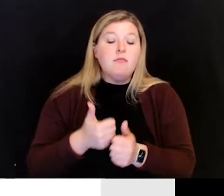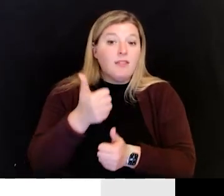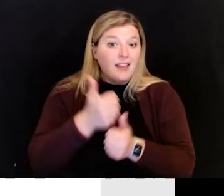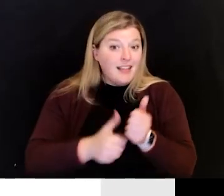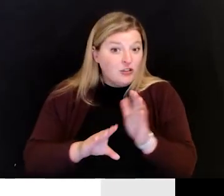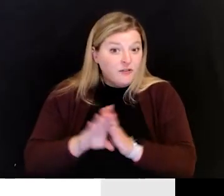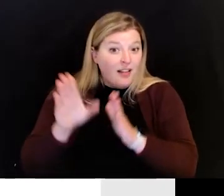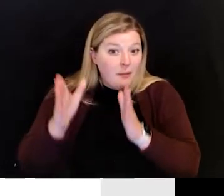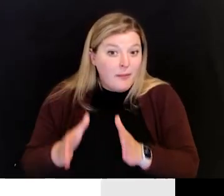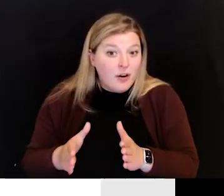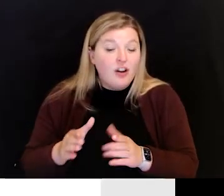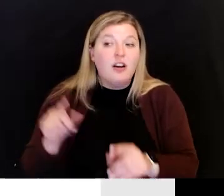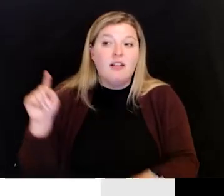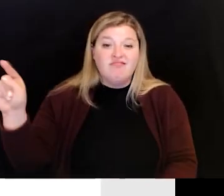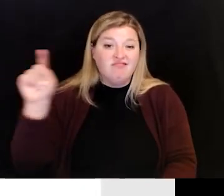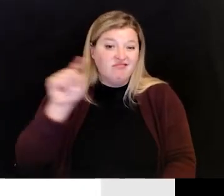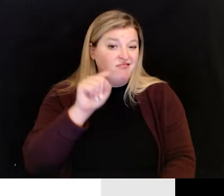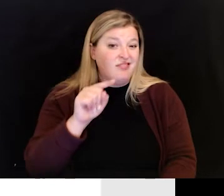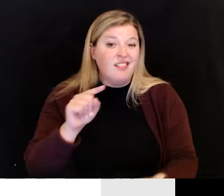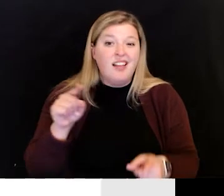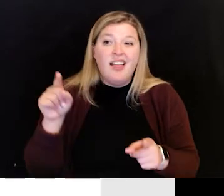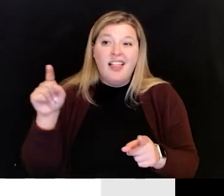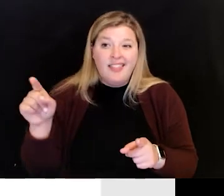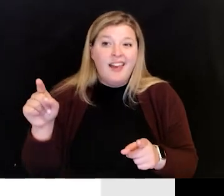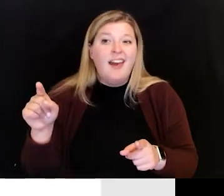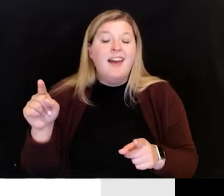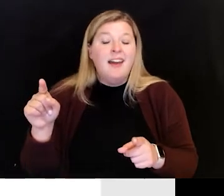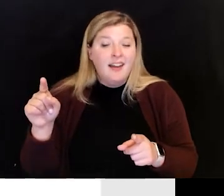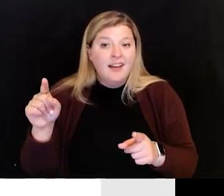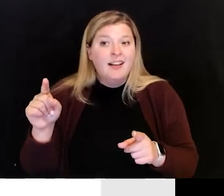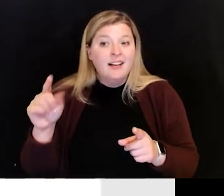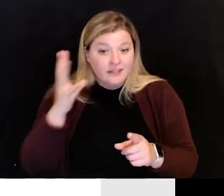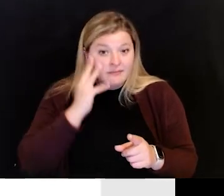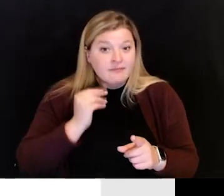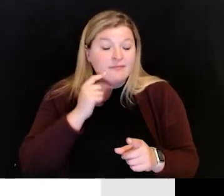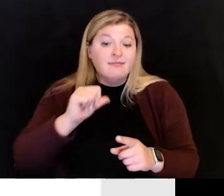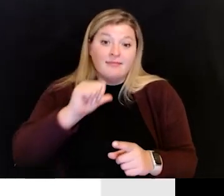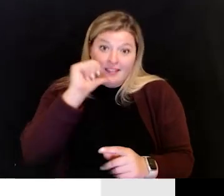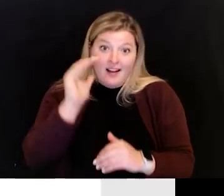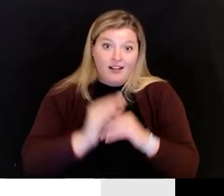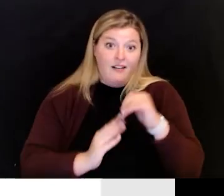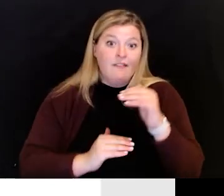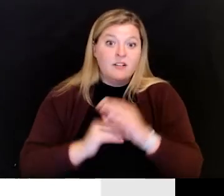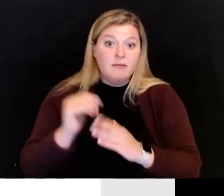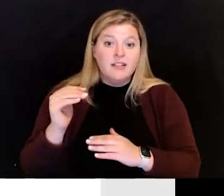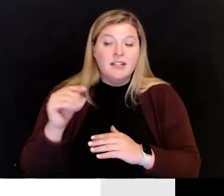stepped into that uncomfortable area and took responsibility for their own code,